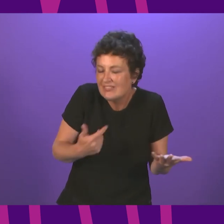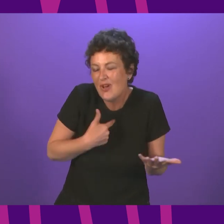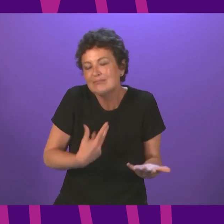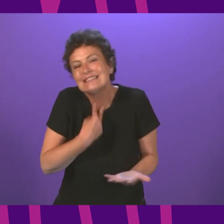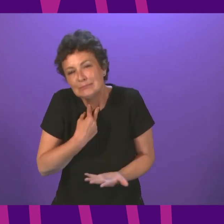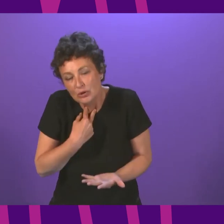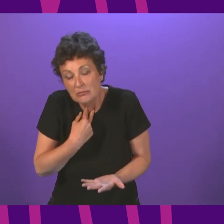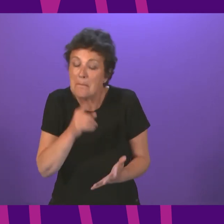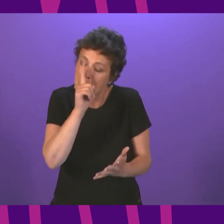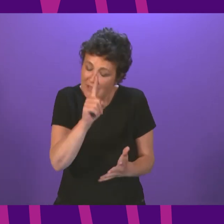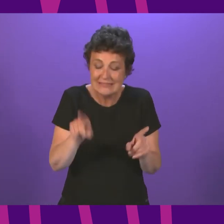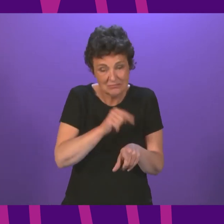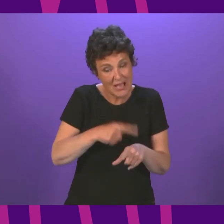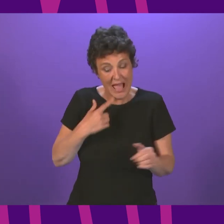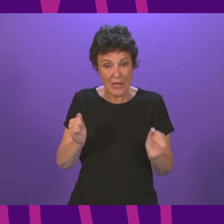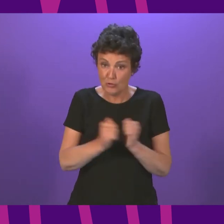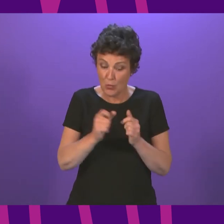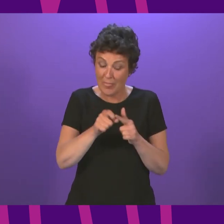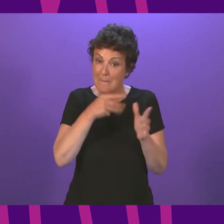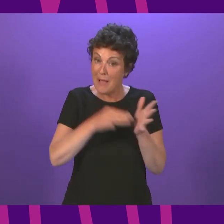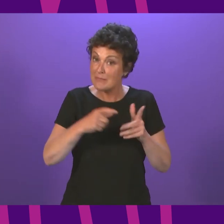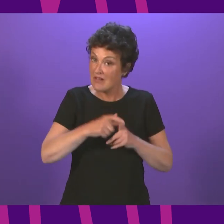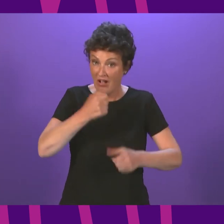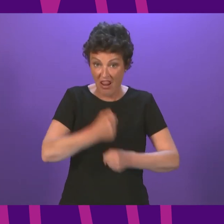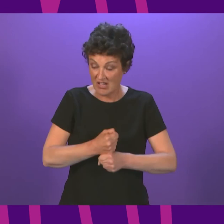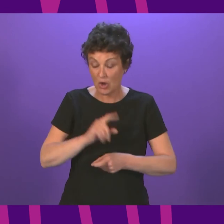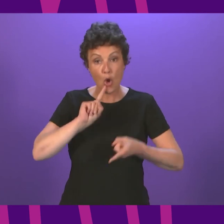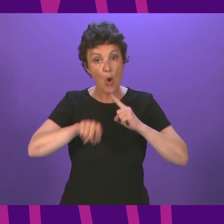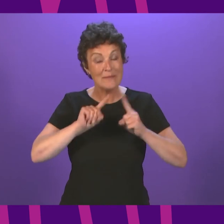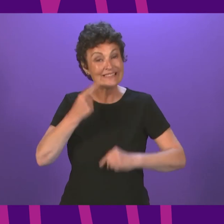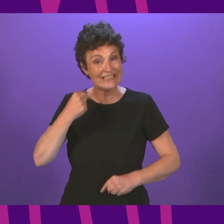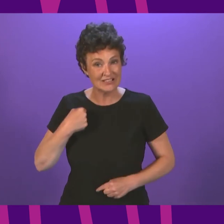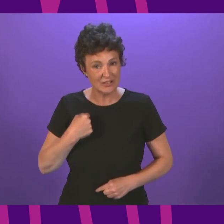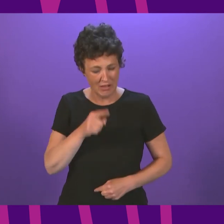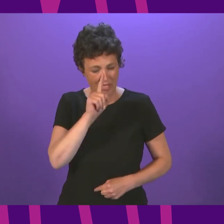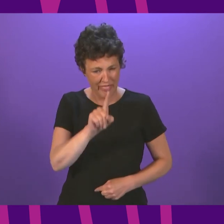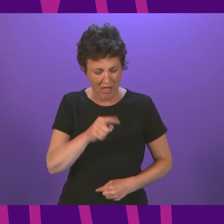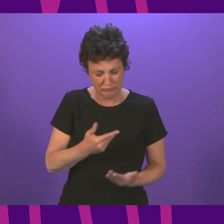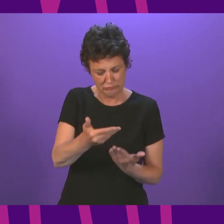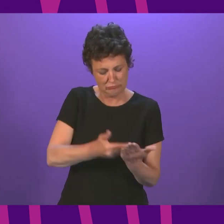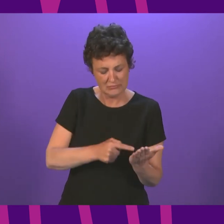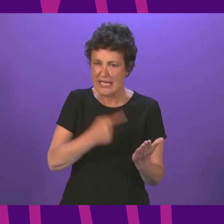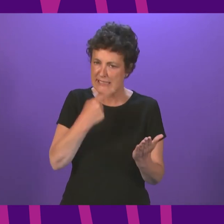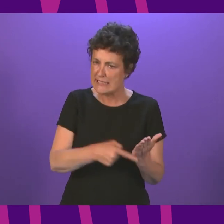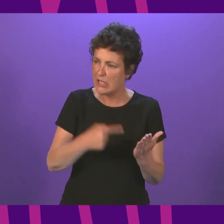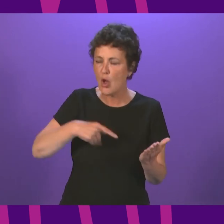operator said to me that “There is no data to support the Scottish government action against soft play, no data to warrant”—